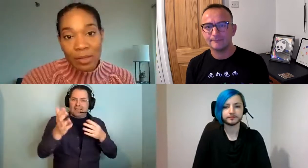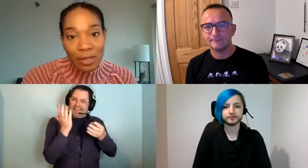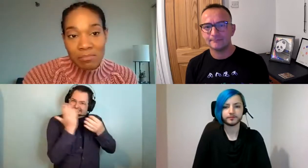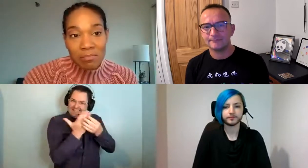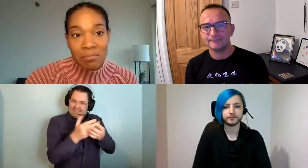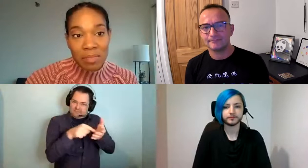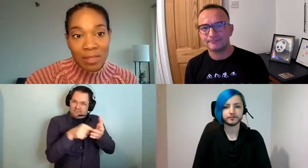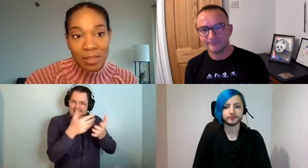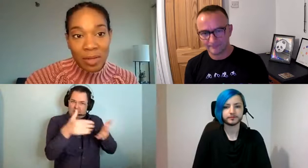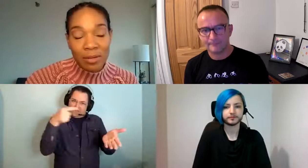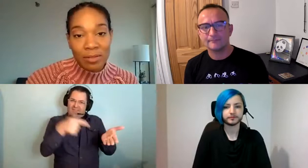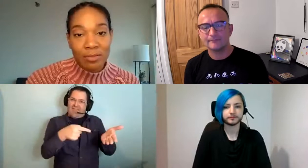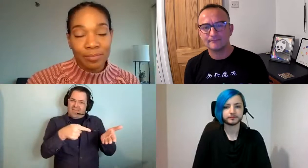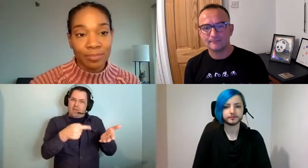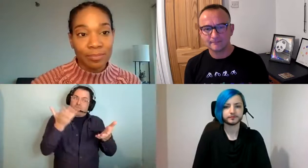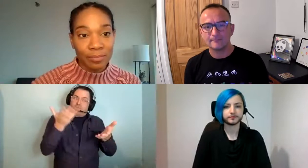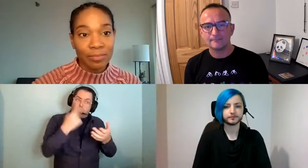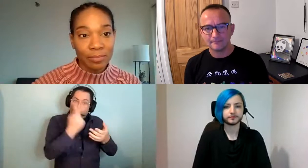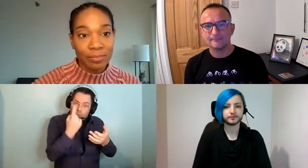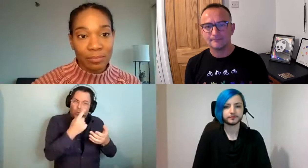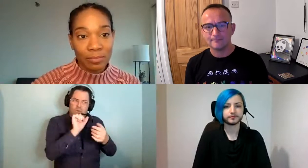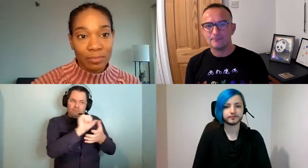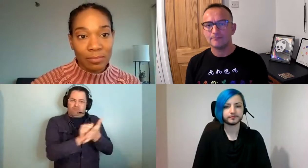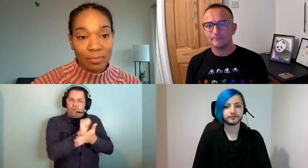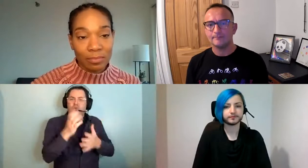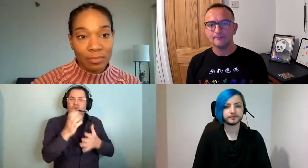Deaf Rainbow UK at the moment with our glossary,